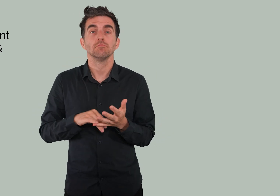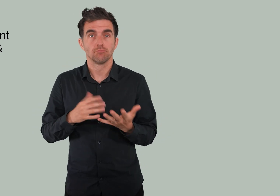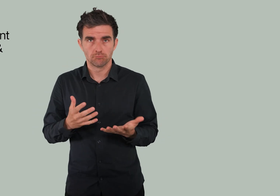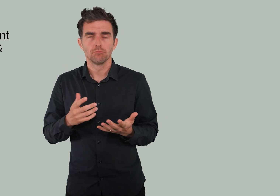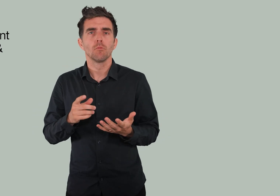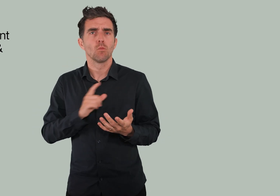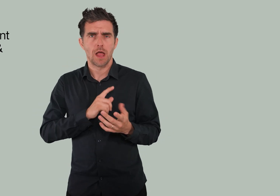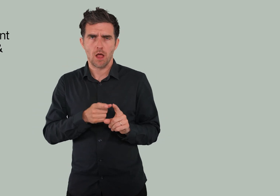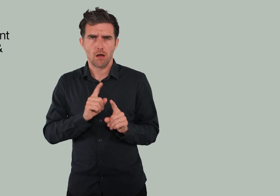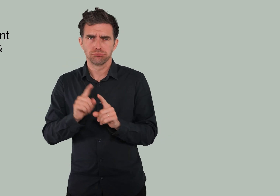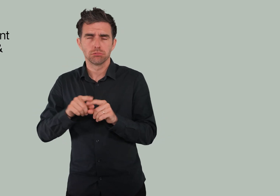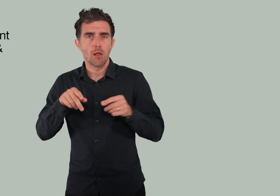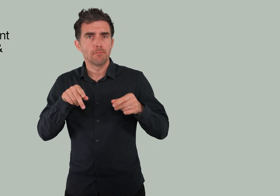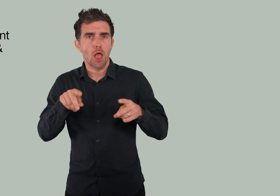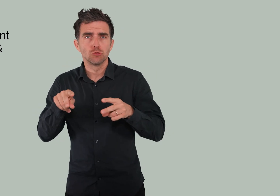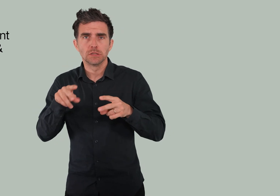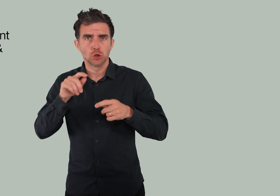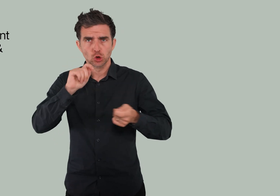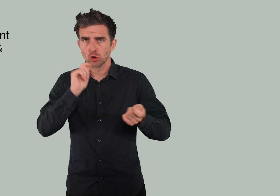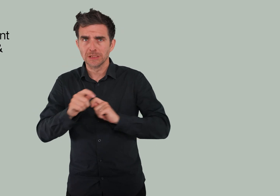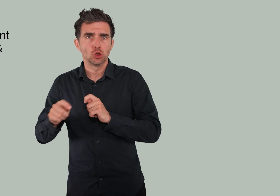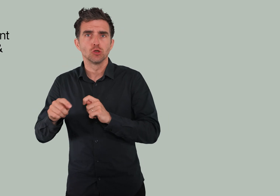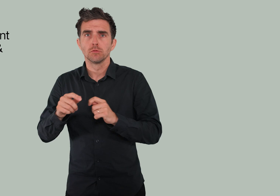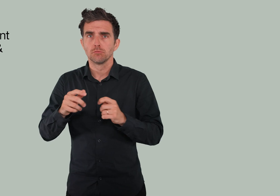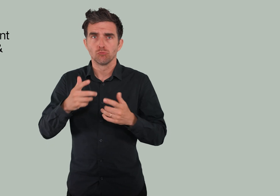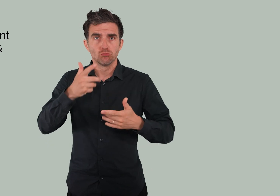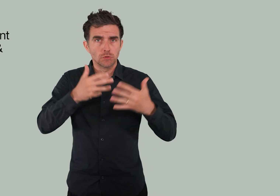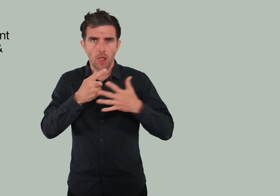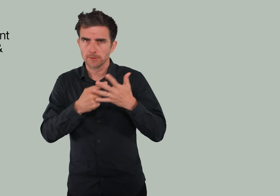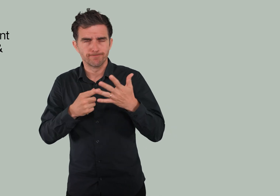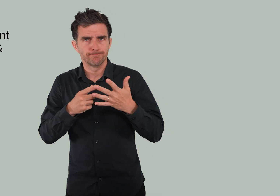Due to significant methodological changes the results are not